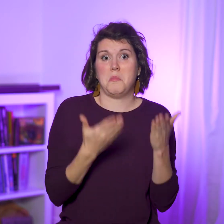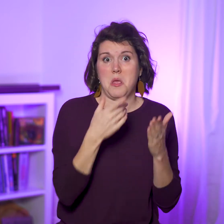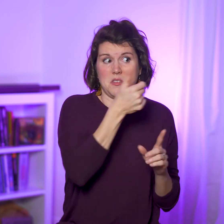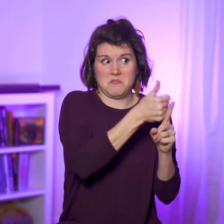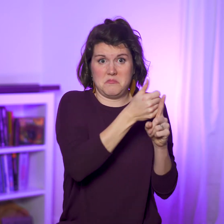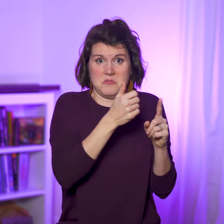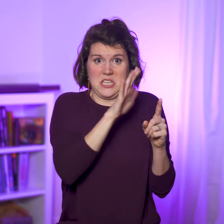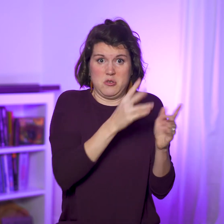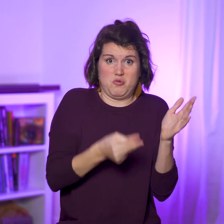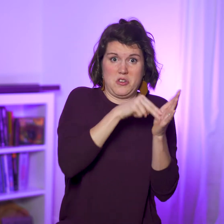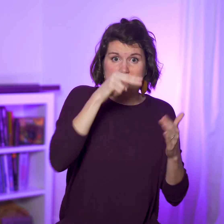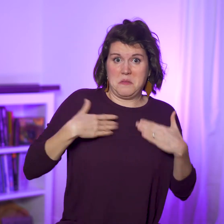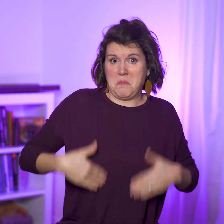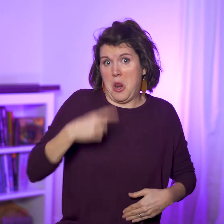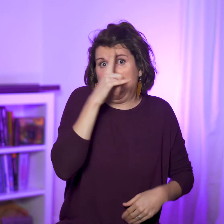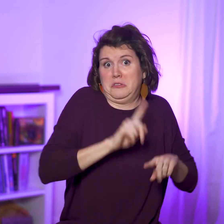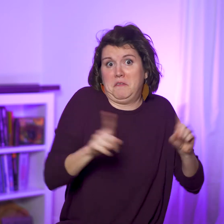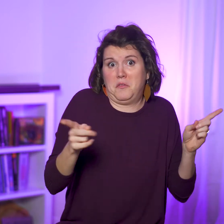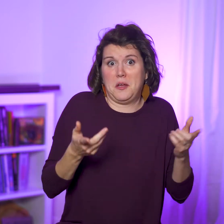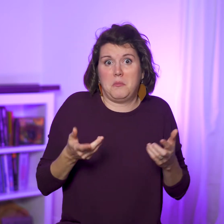Maybe His resurrection body is different somehow,